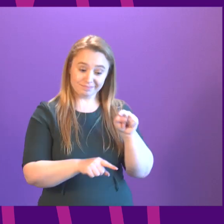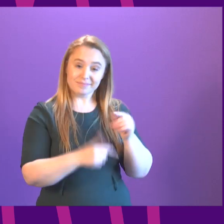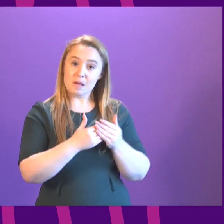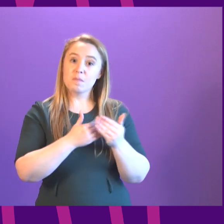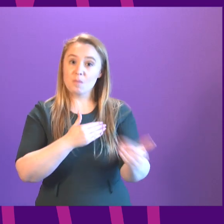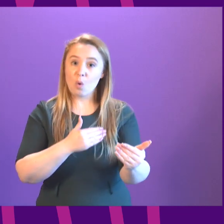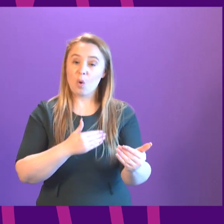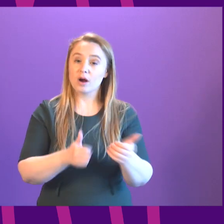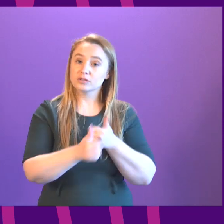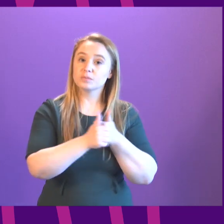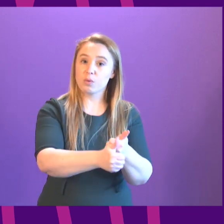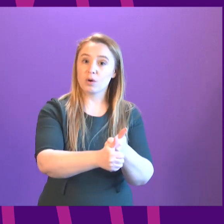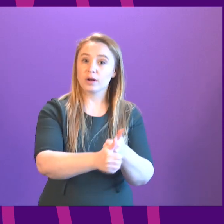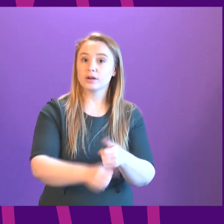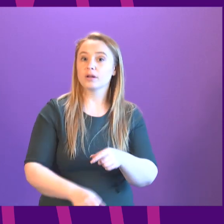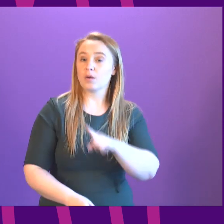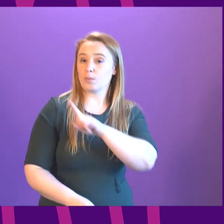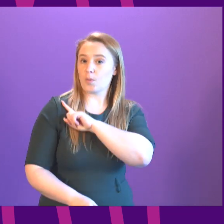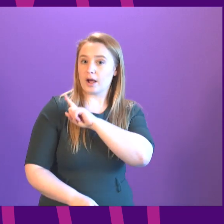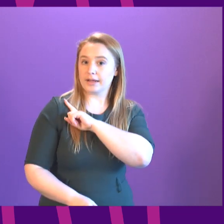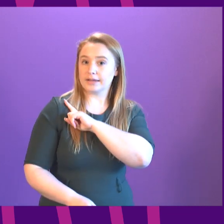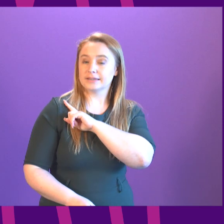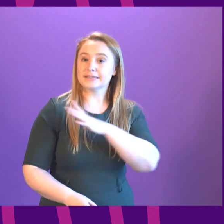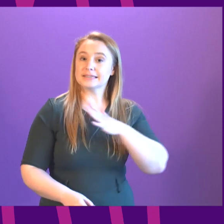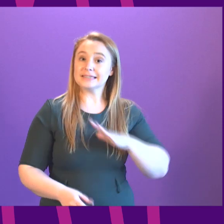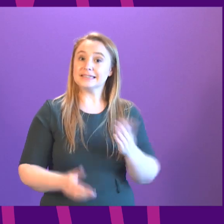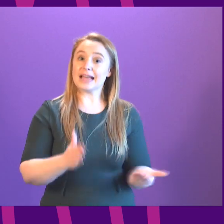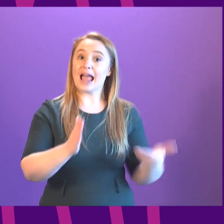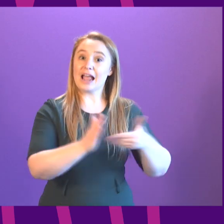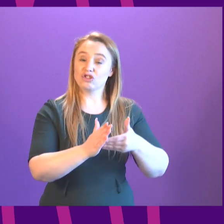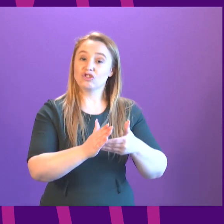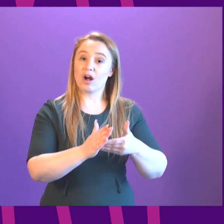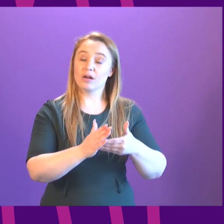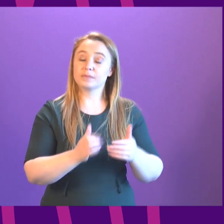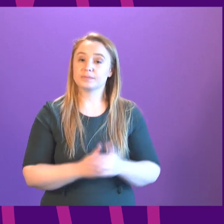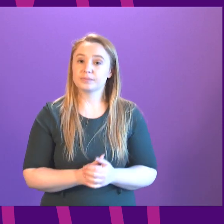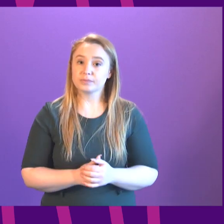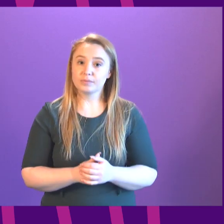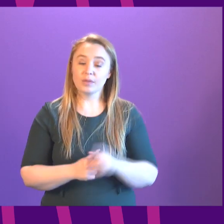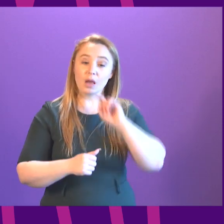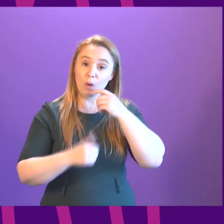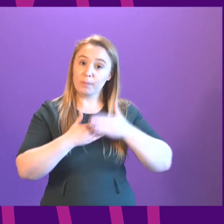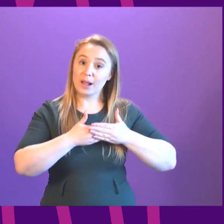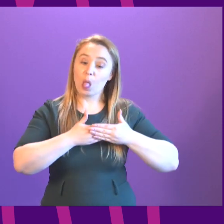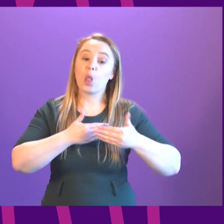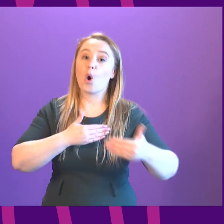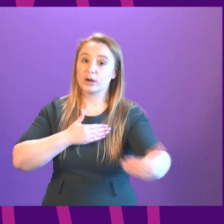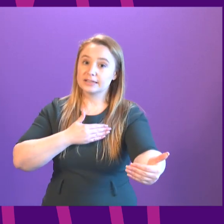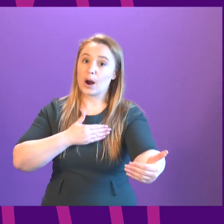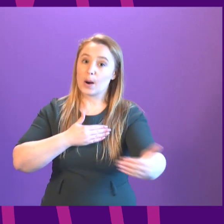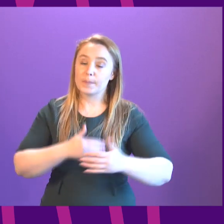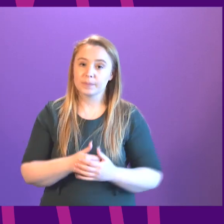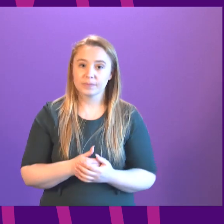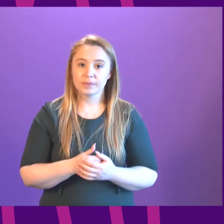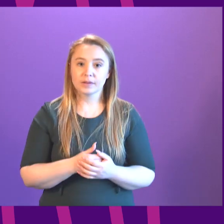The support that will be required for the tourism sector is likely not only to be greater than for any other sector in our economy but for the longer term. The sector has been deeply